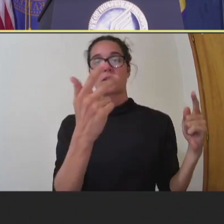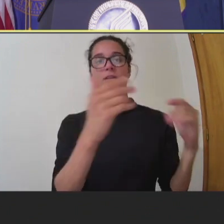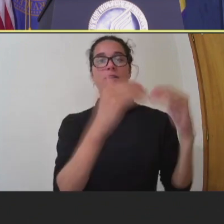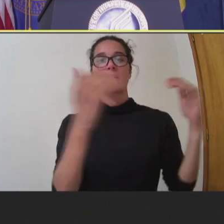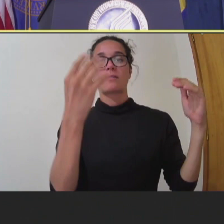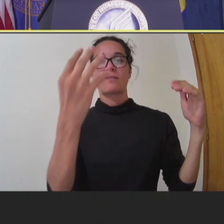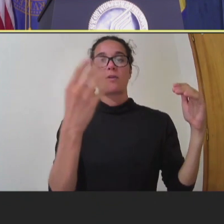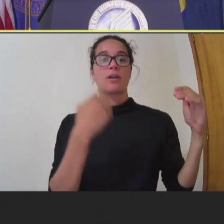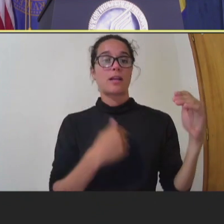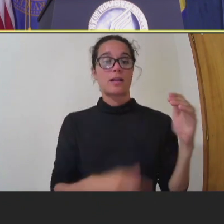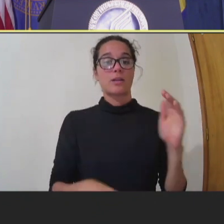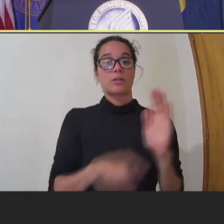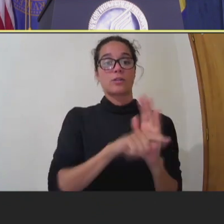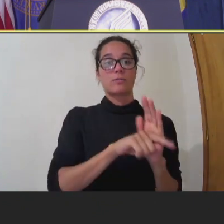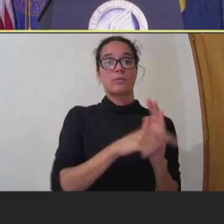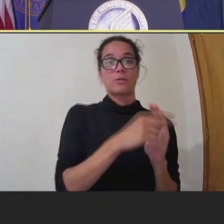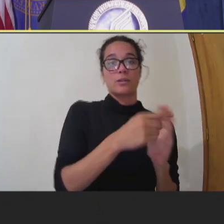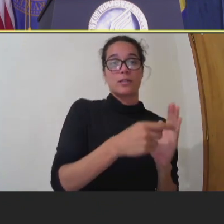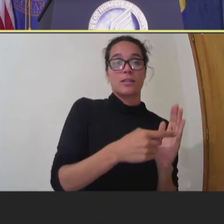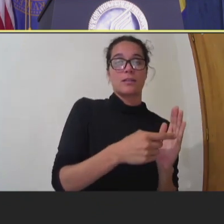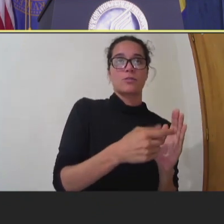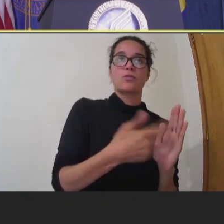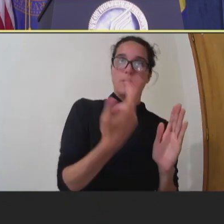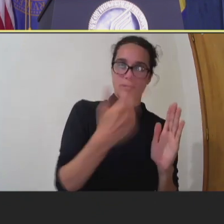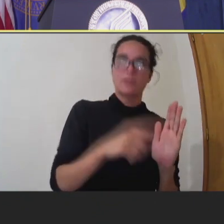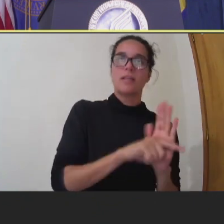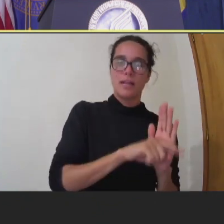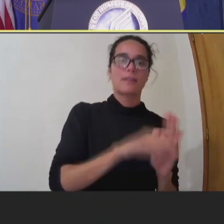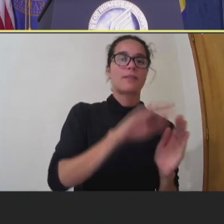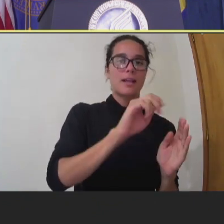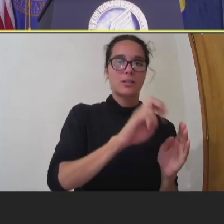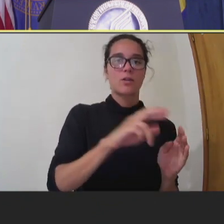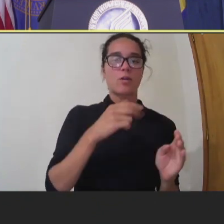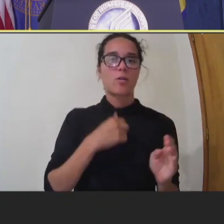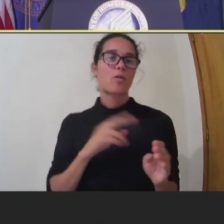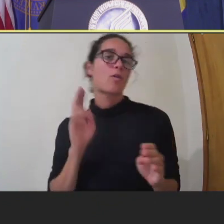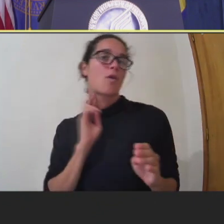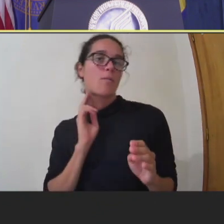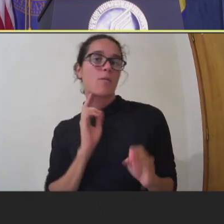hormone receptor-positive cancer. Patients received three vaccinations one month apart,